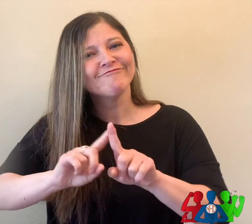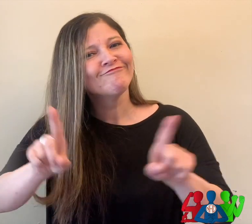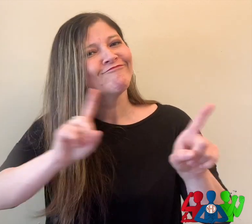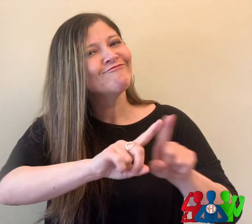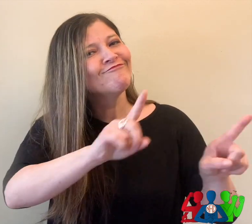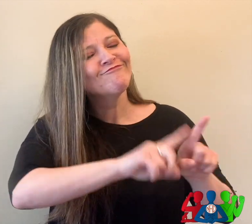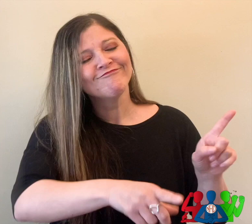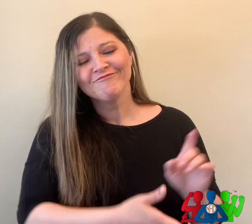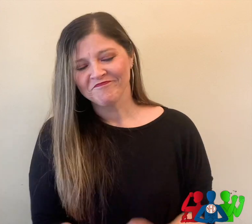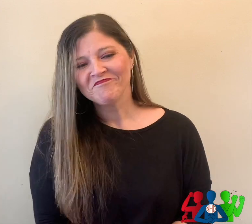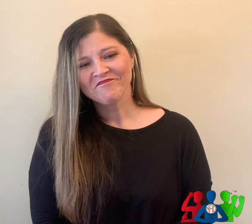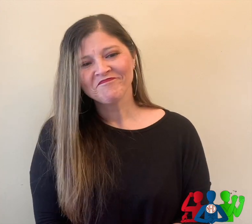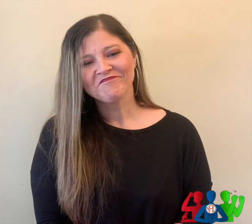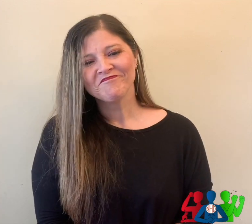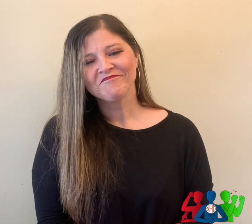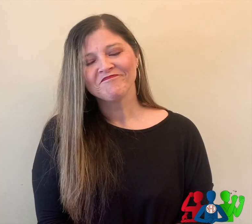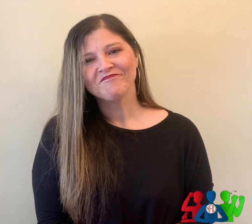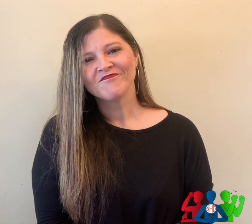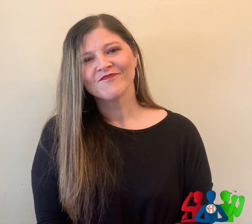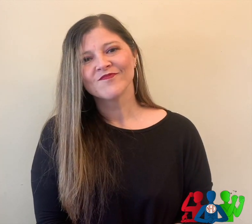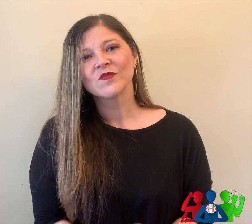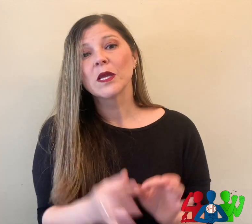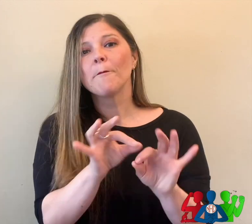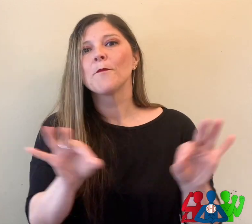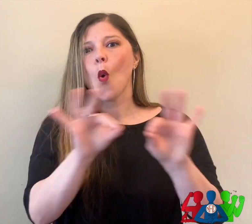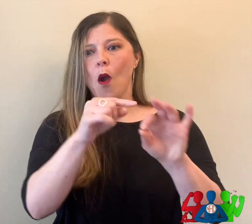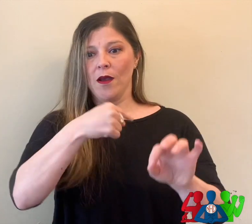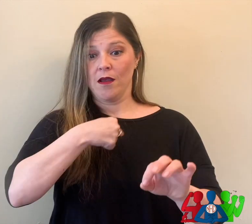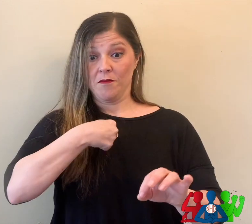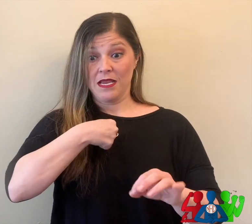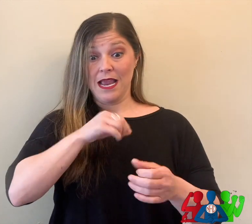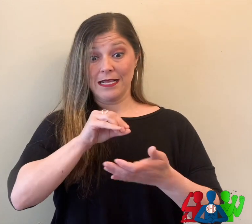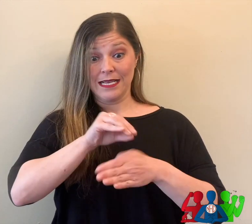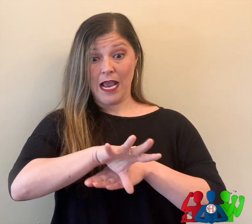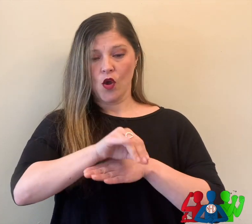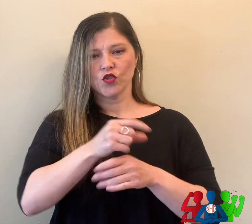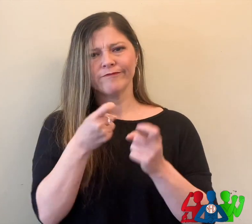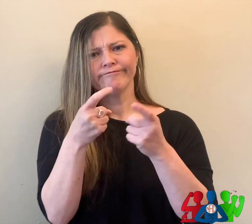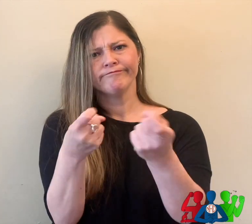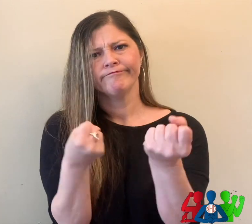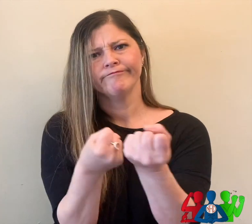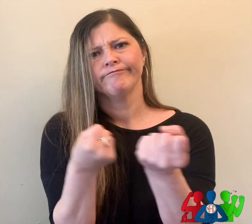latch on to the deaf community and divorce themselves from the hearing world, while others will